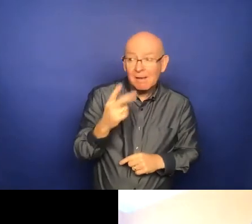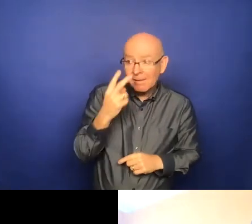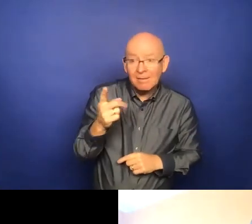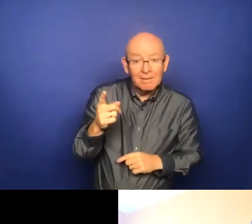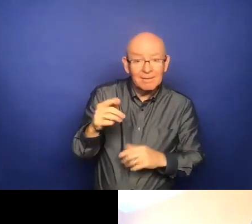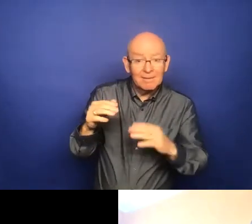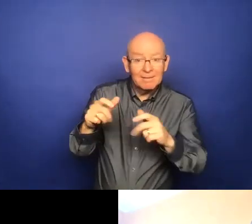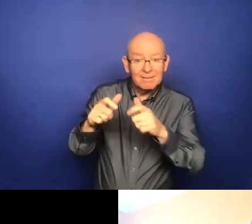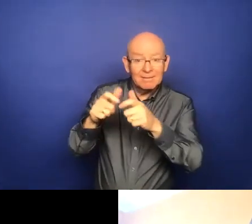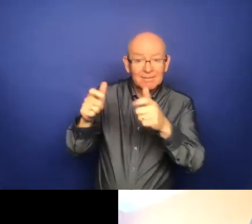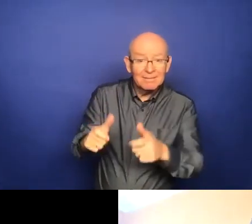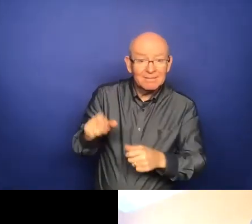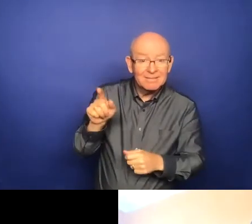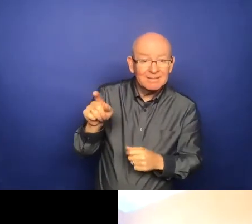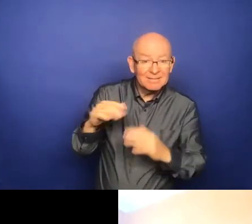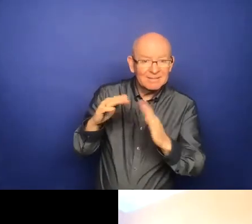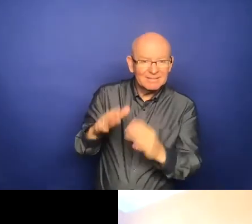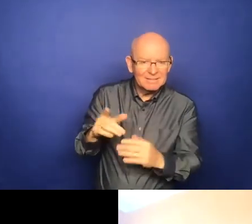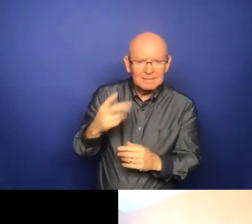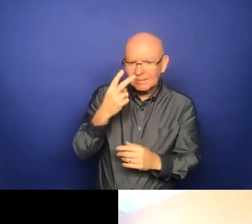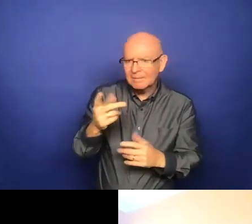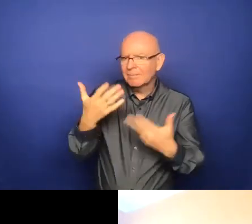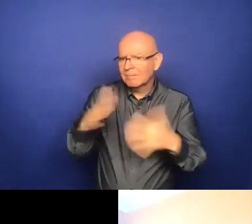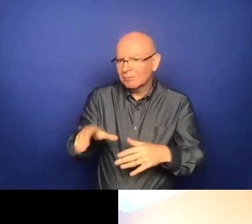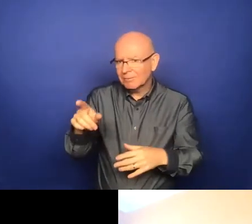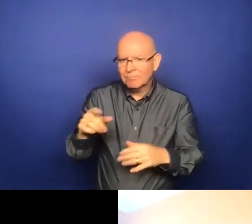organisations of persons with disabilities. We have anchored these